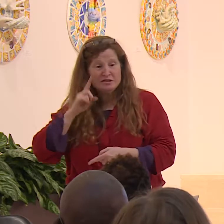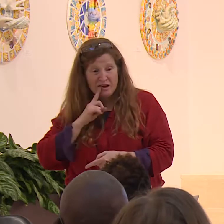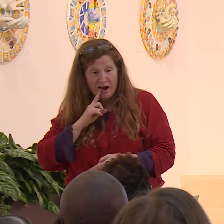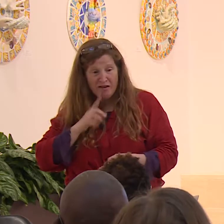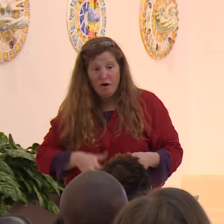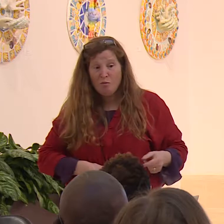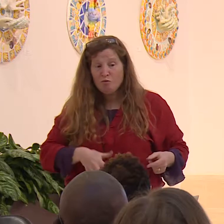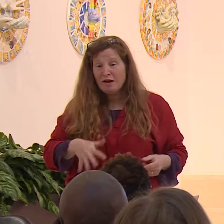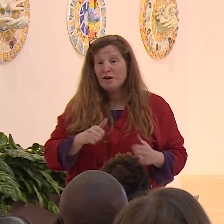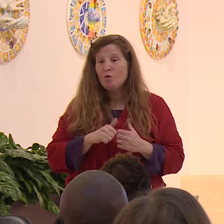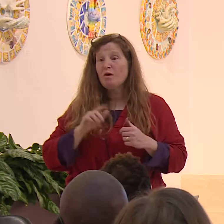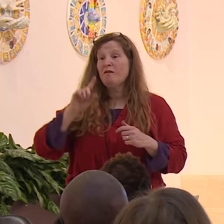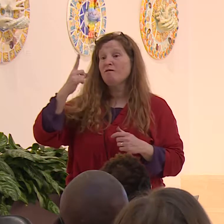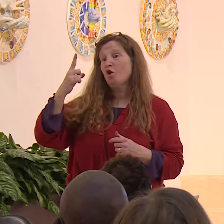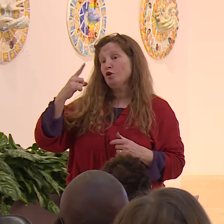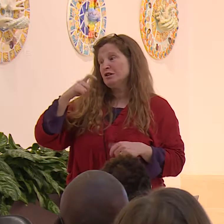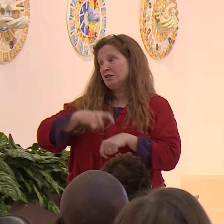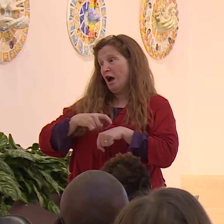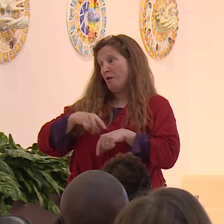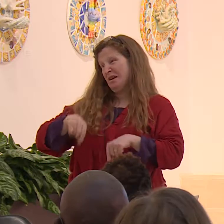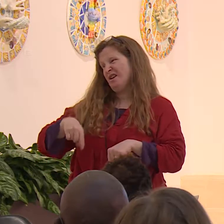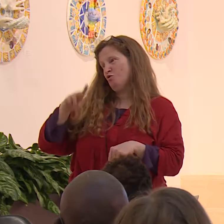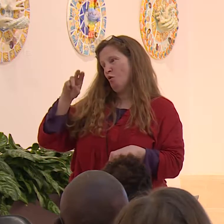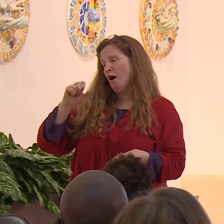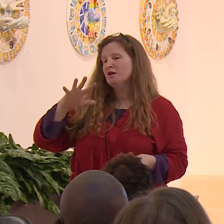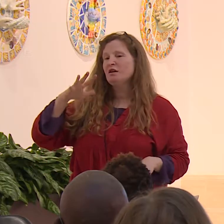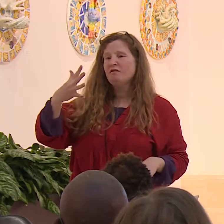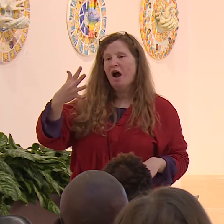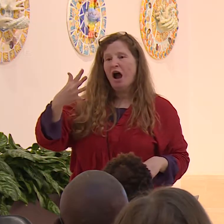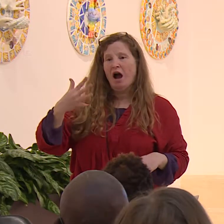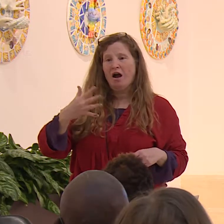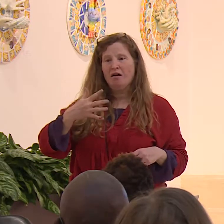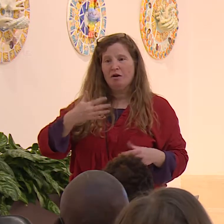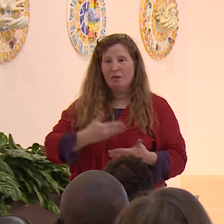with a father who was hearing